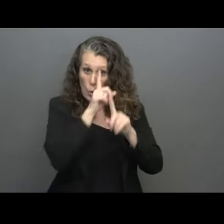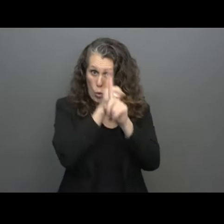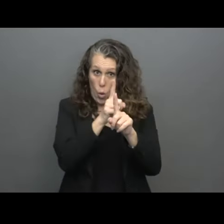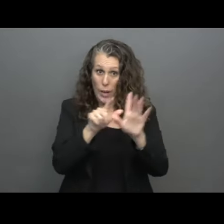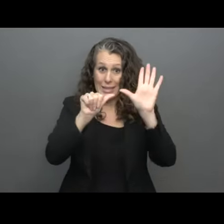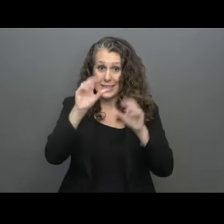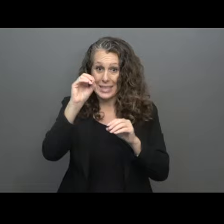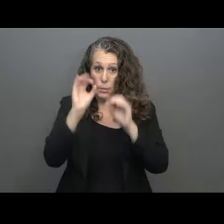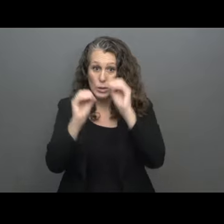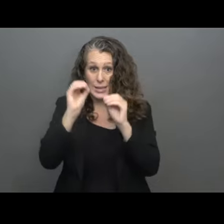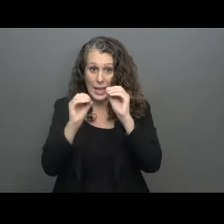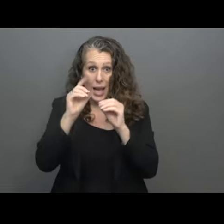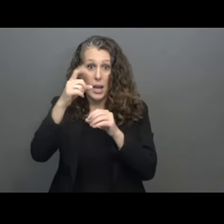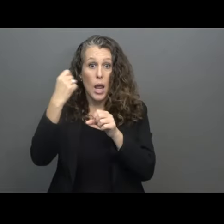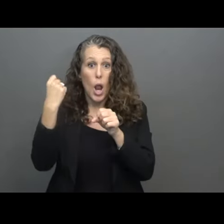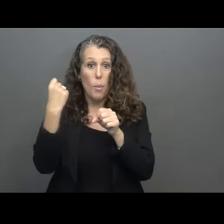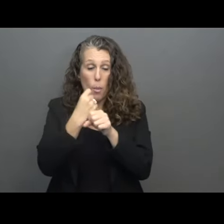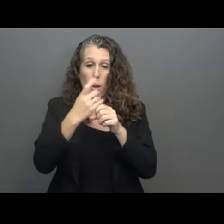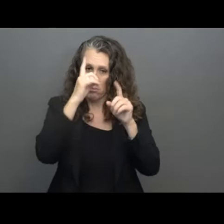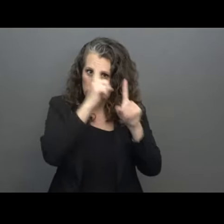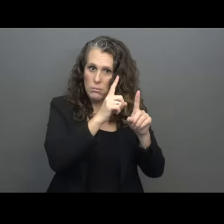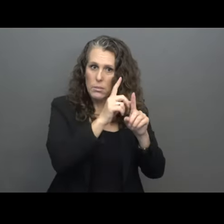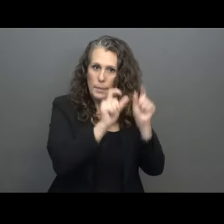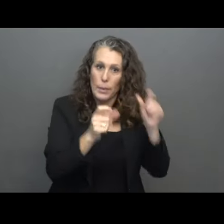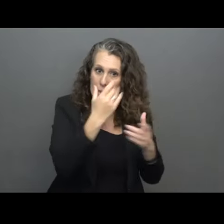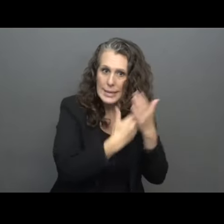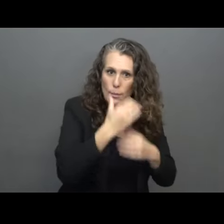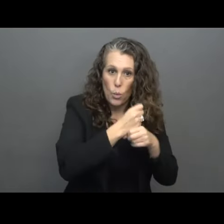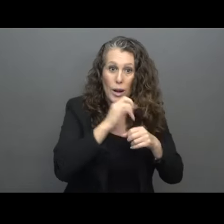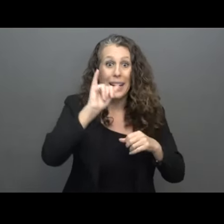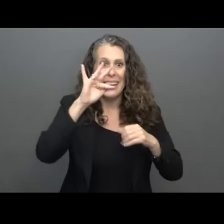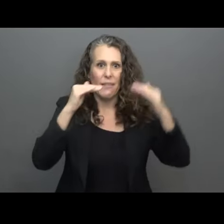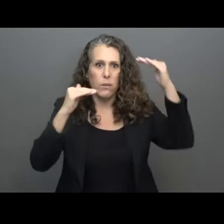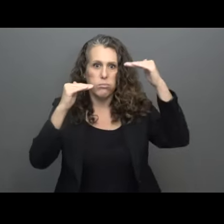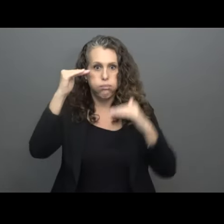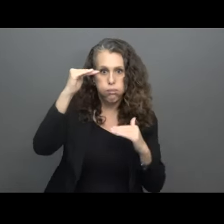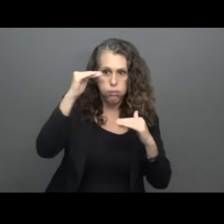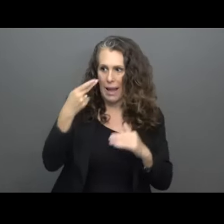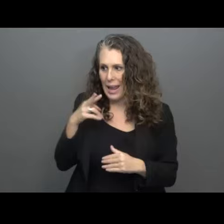10:24:48 it is falls below that, it is something that the HR knows that it is a KPI that they